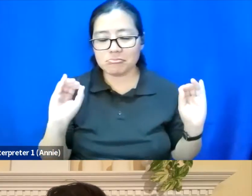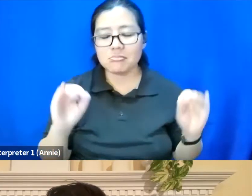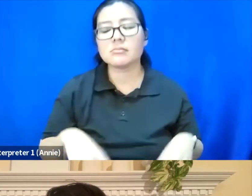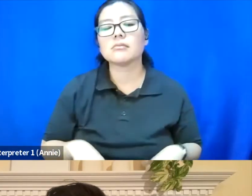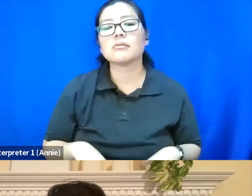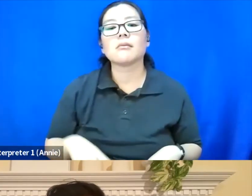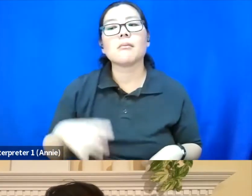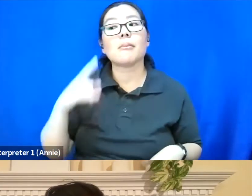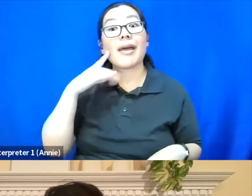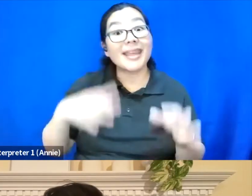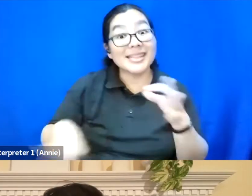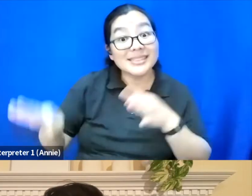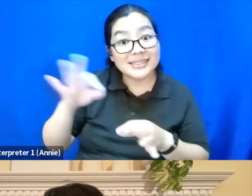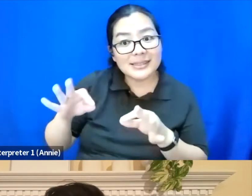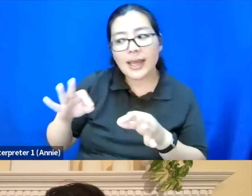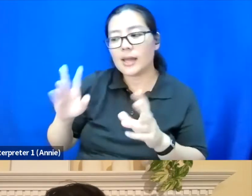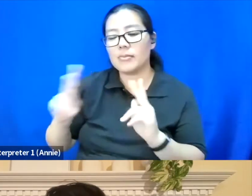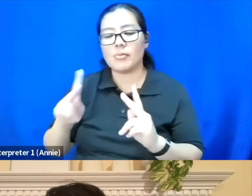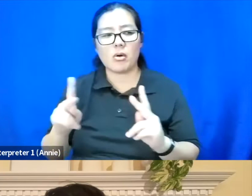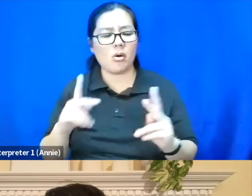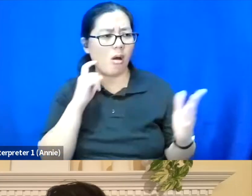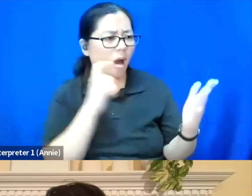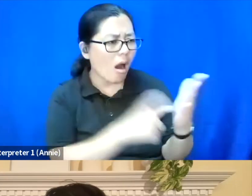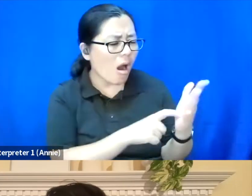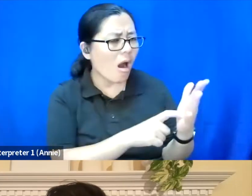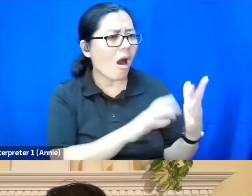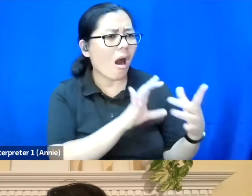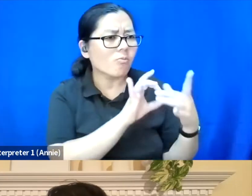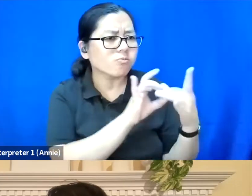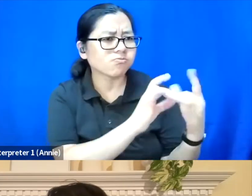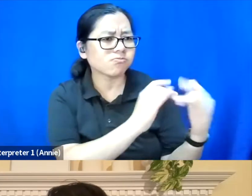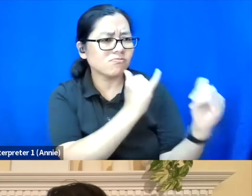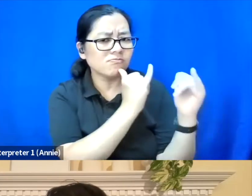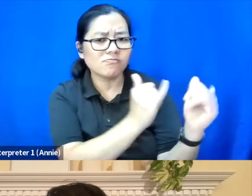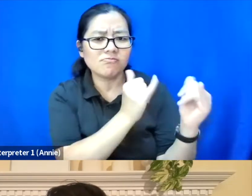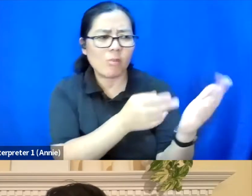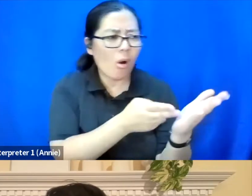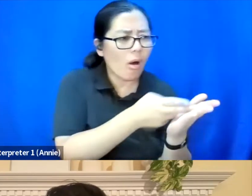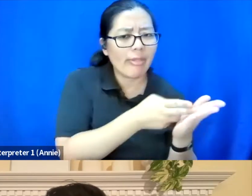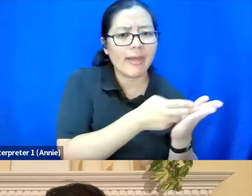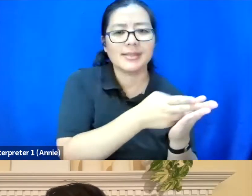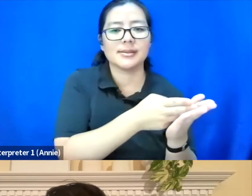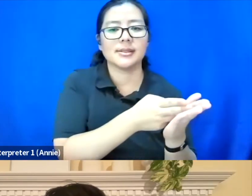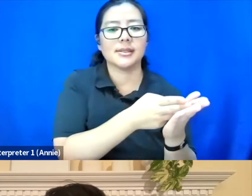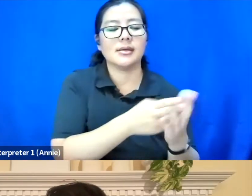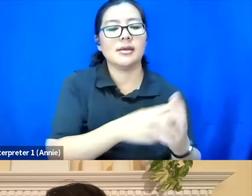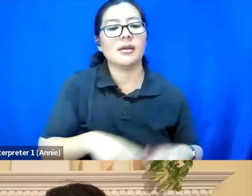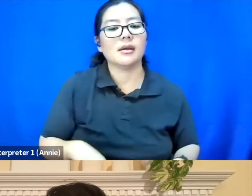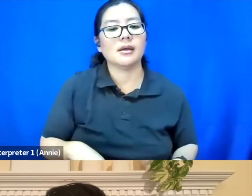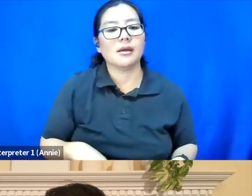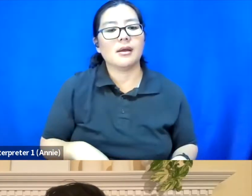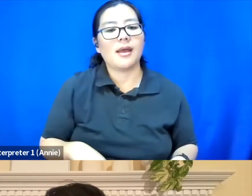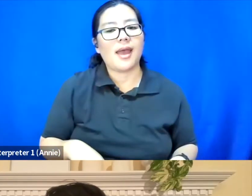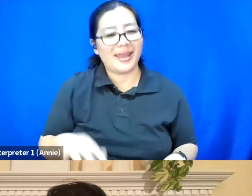And, instead, you're getting these, you know, whimsical things about why she likes cats and,